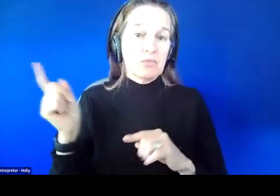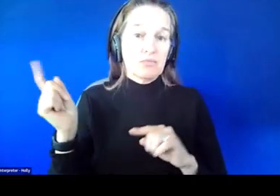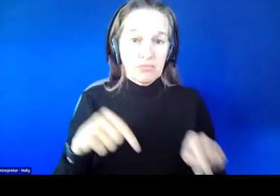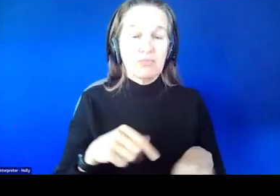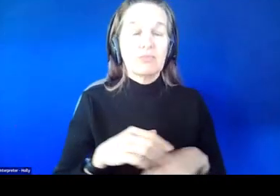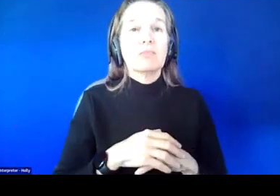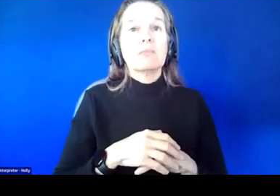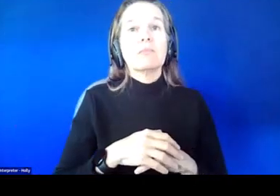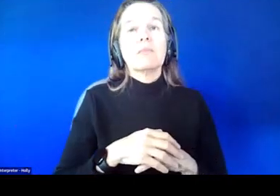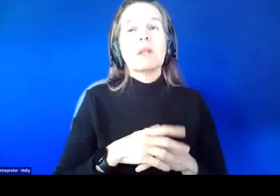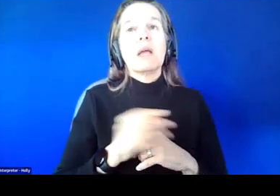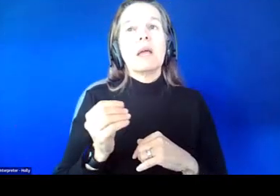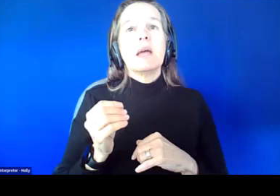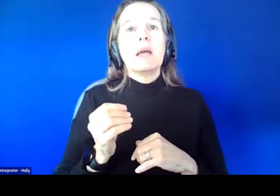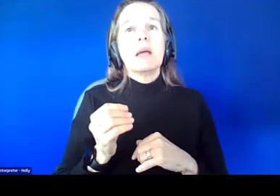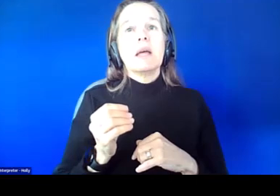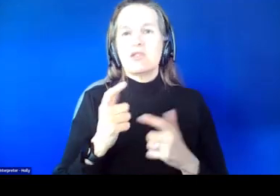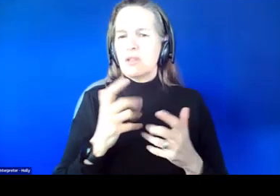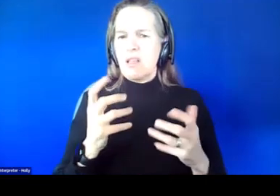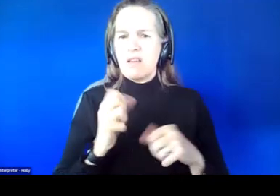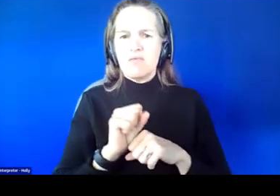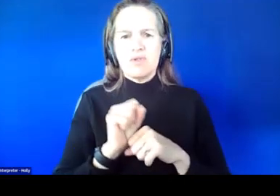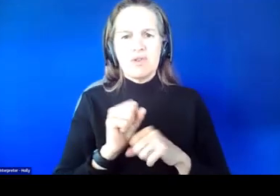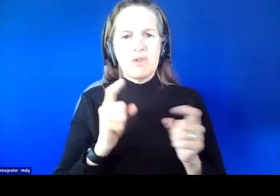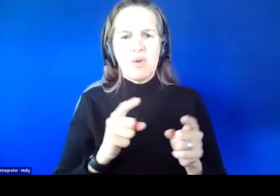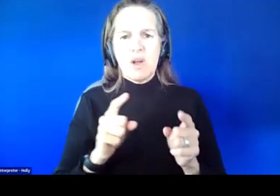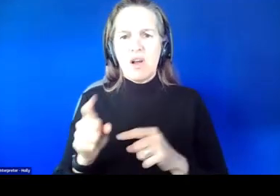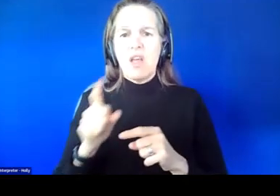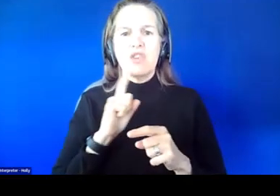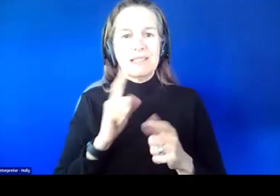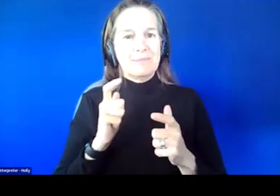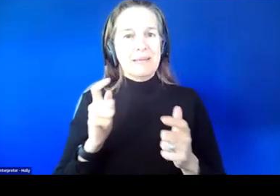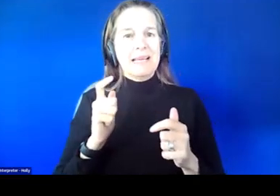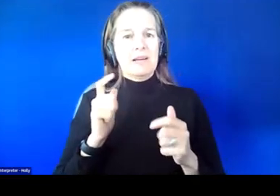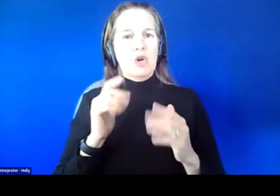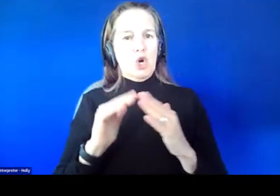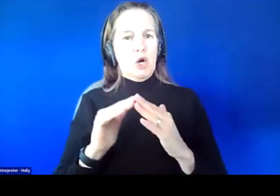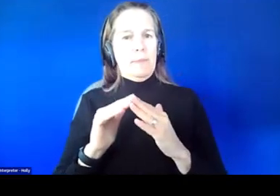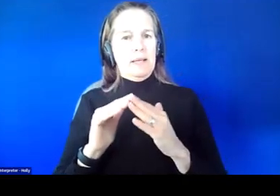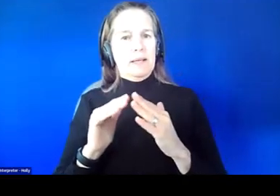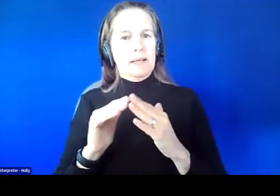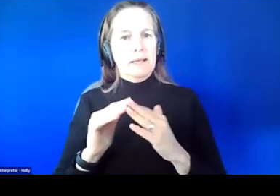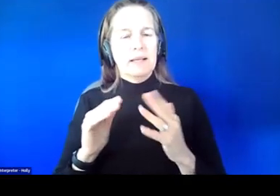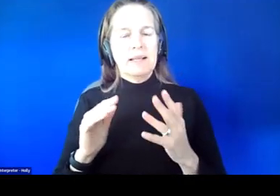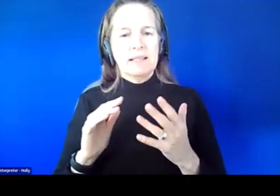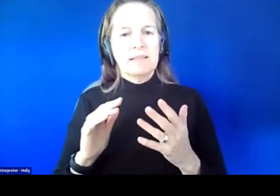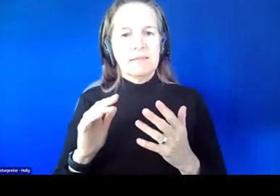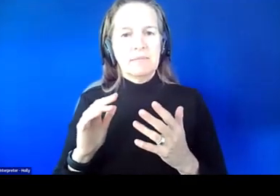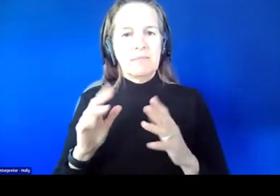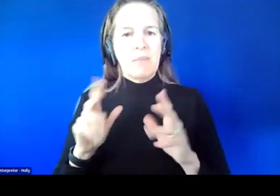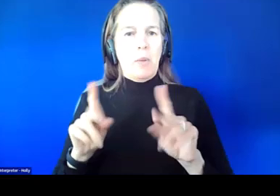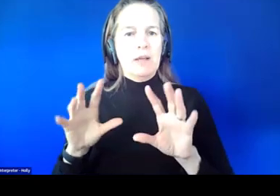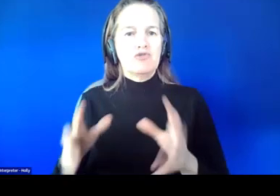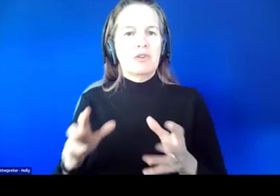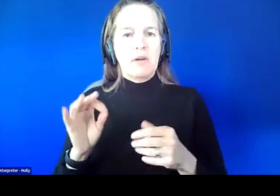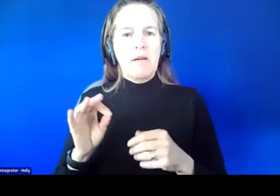on there is a large urban indian population um so pursuing options to provide services for those folks